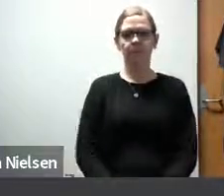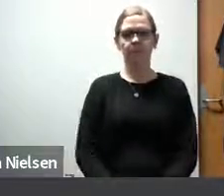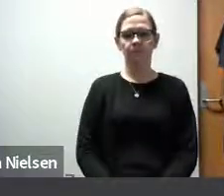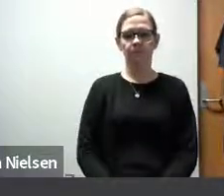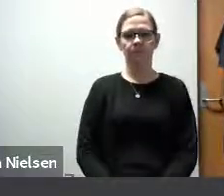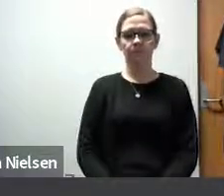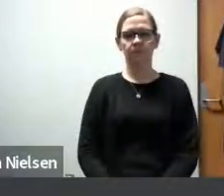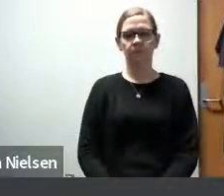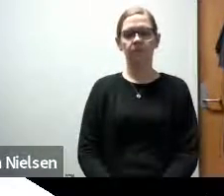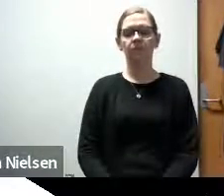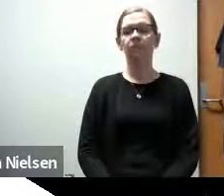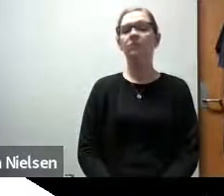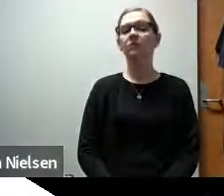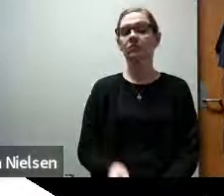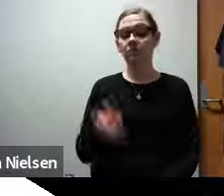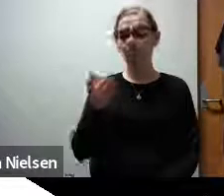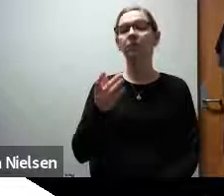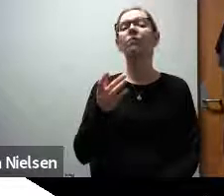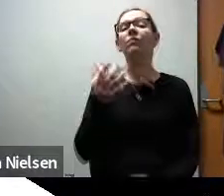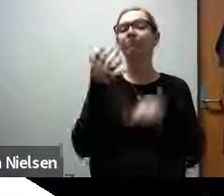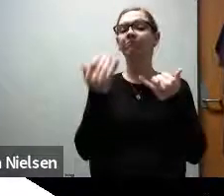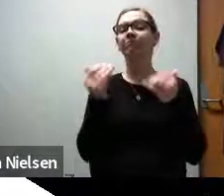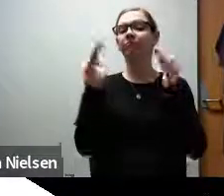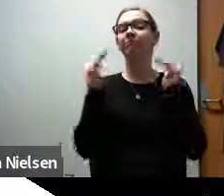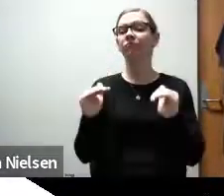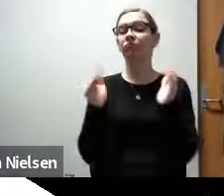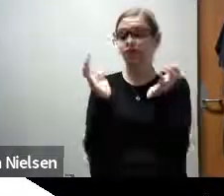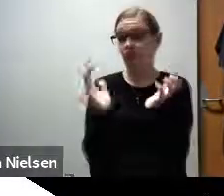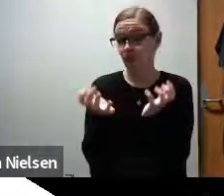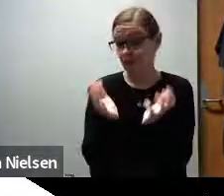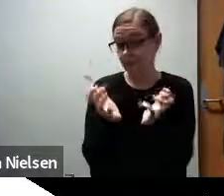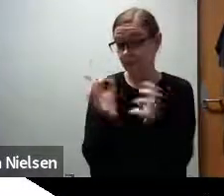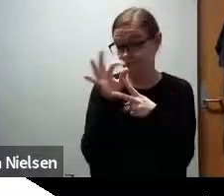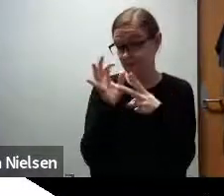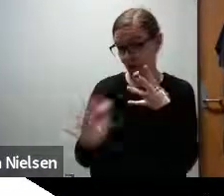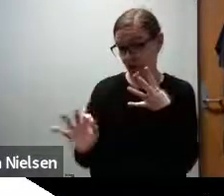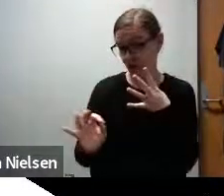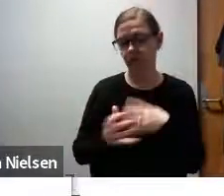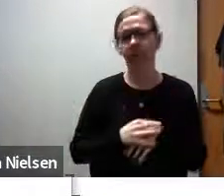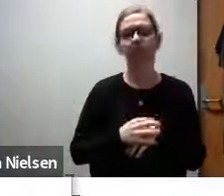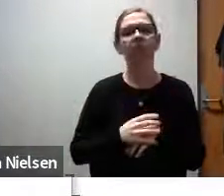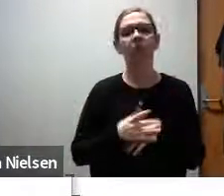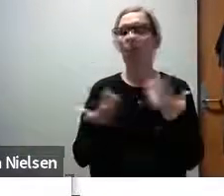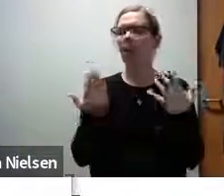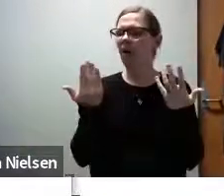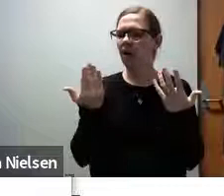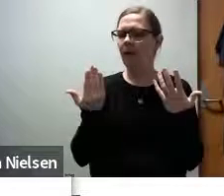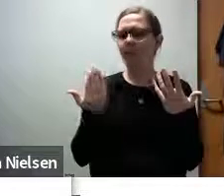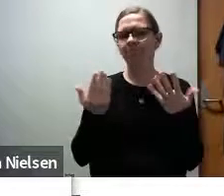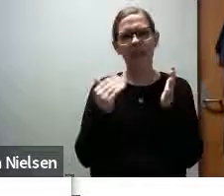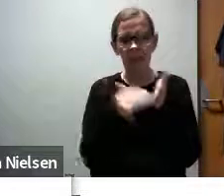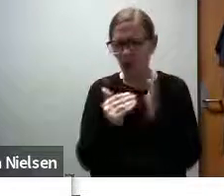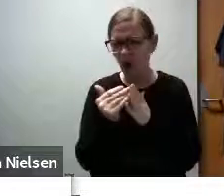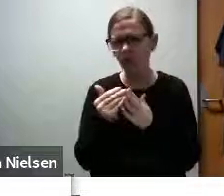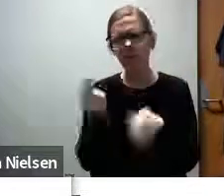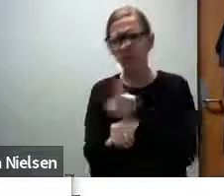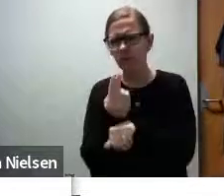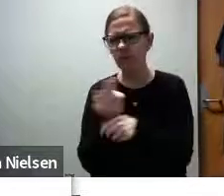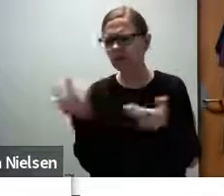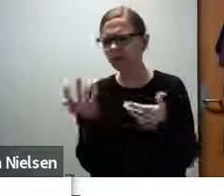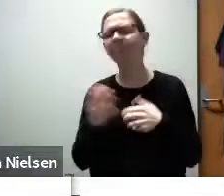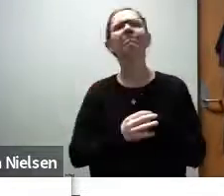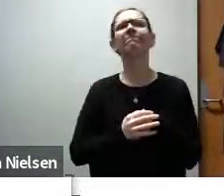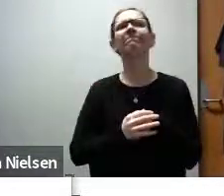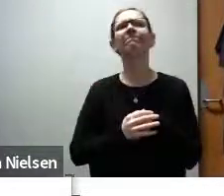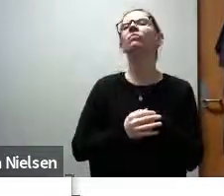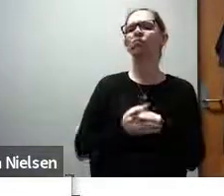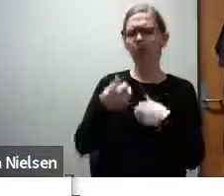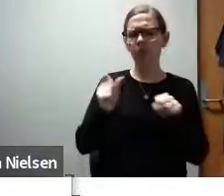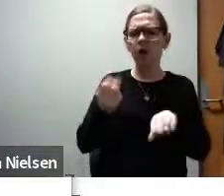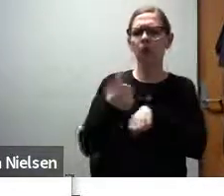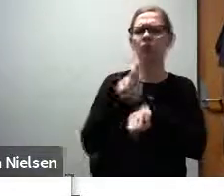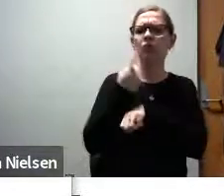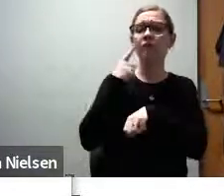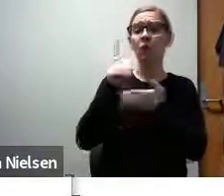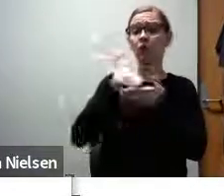And then our chat feature. So how often do we use the chat. So you can use the chat if you want students to have a discussion with other students.